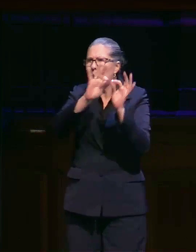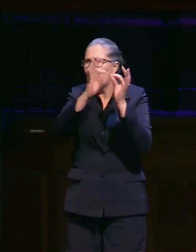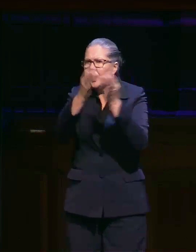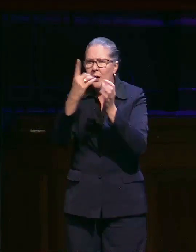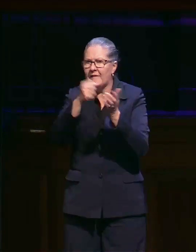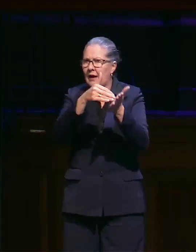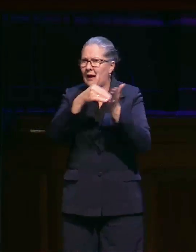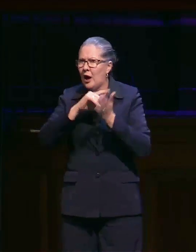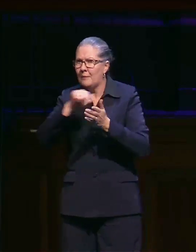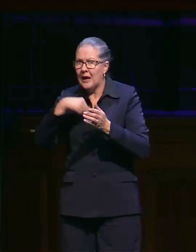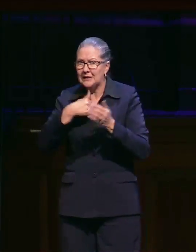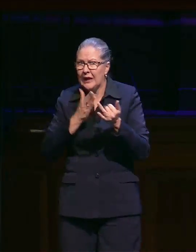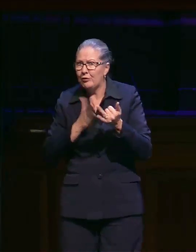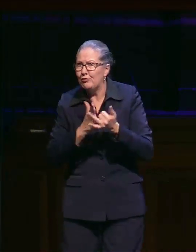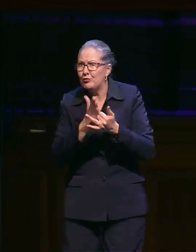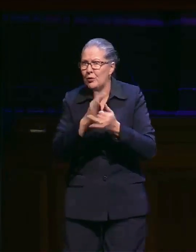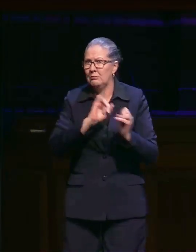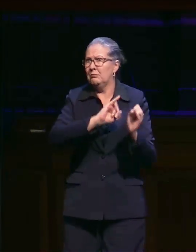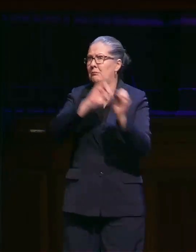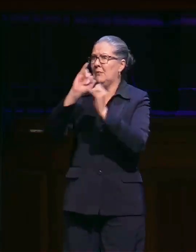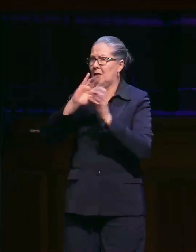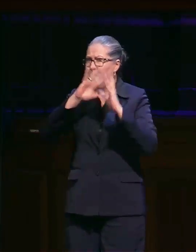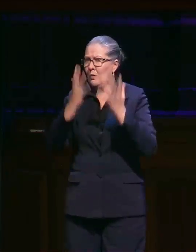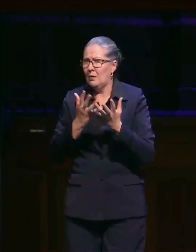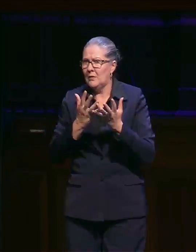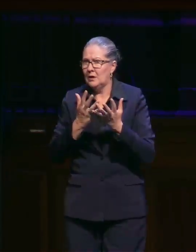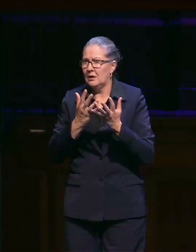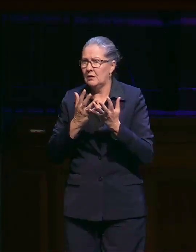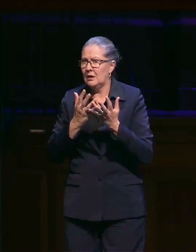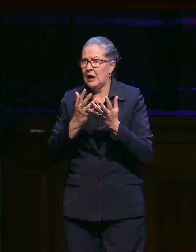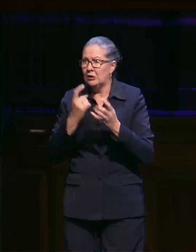global peace that we live in instead of austerity measures that only